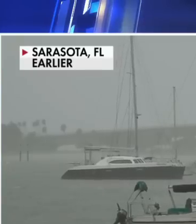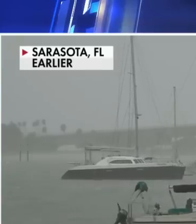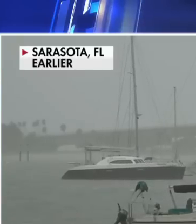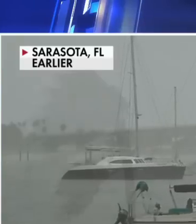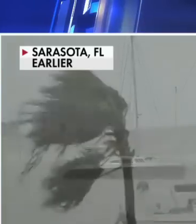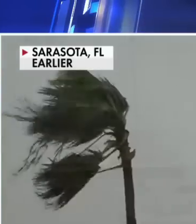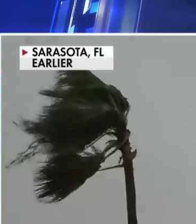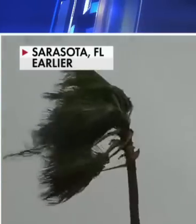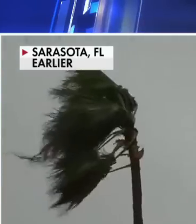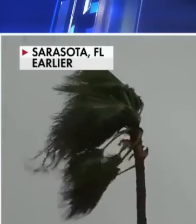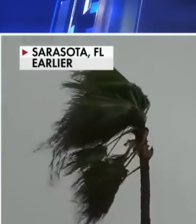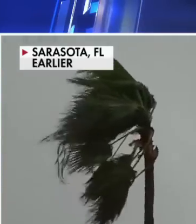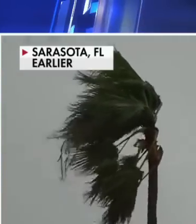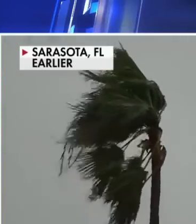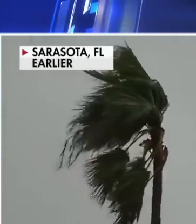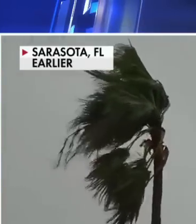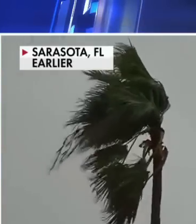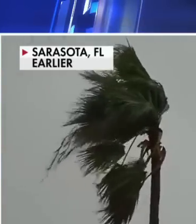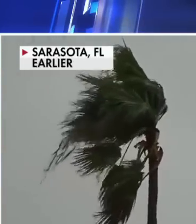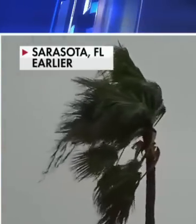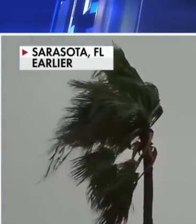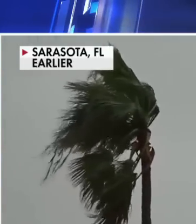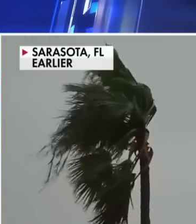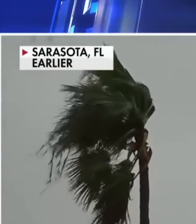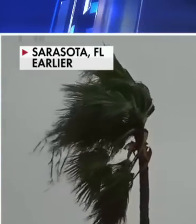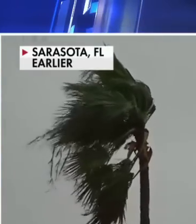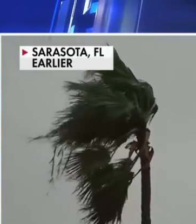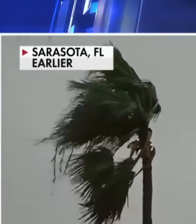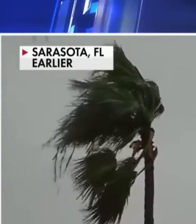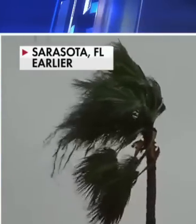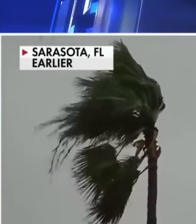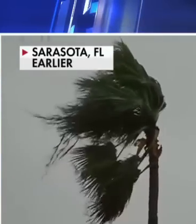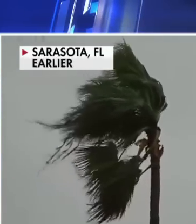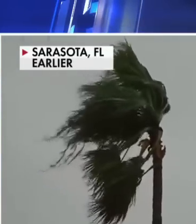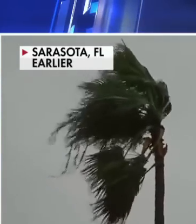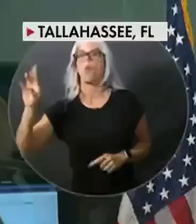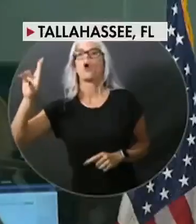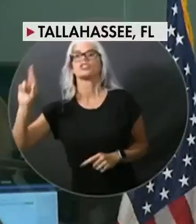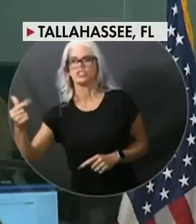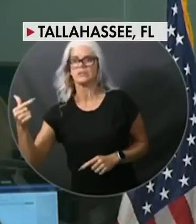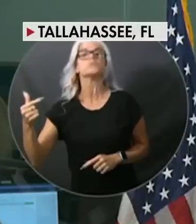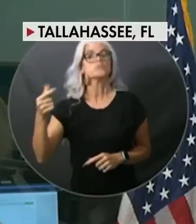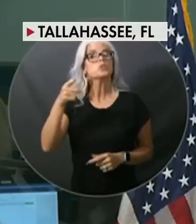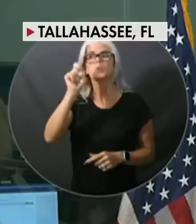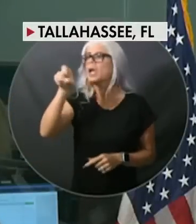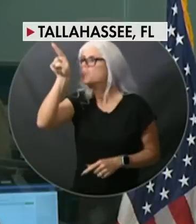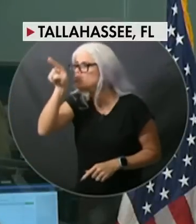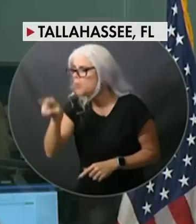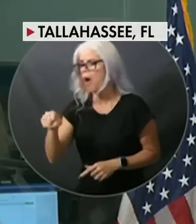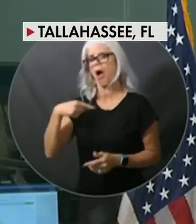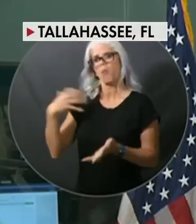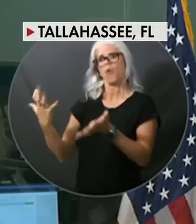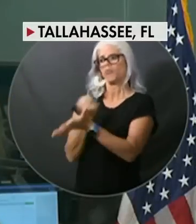EVACUATION ORDERS, ASSISTANCE, THEY'RE UNDERWAY, AND NOW MINIMIZING THE LOSS OF LIFE AND